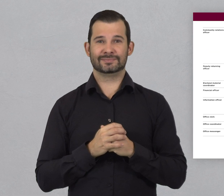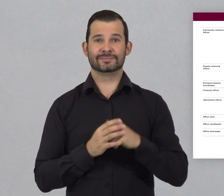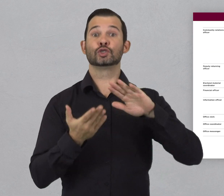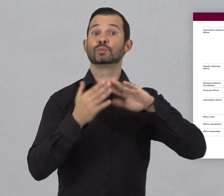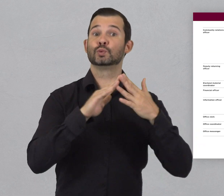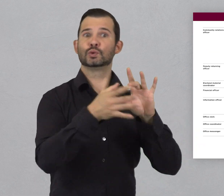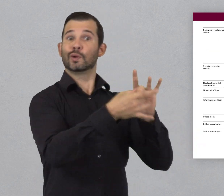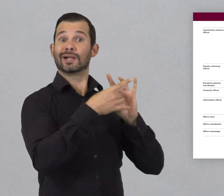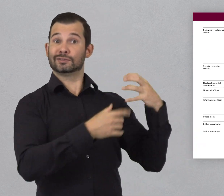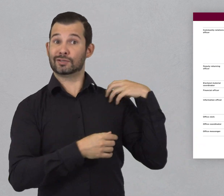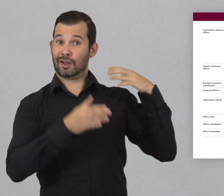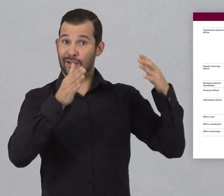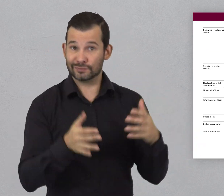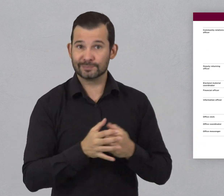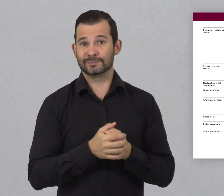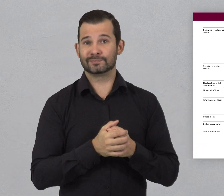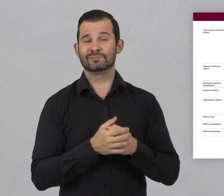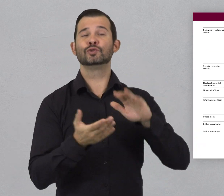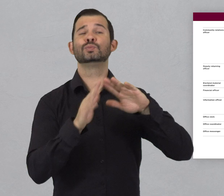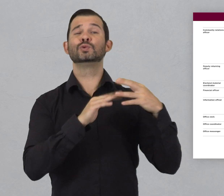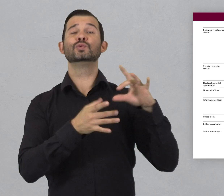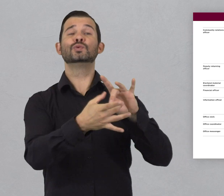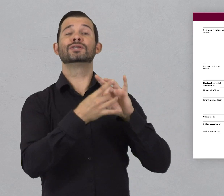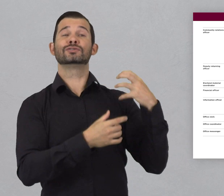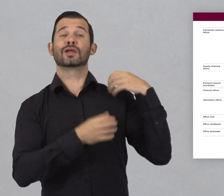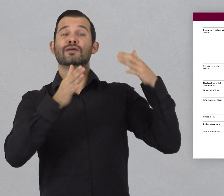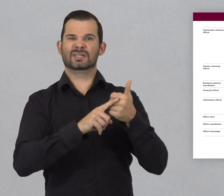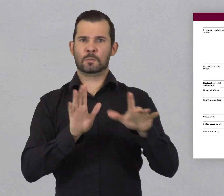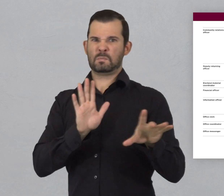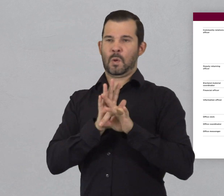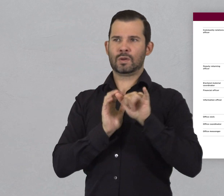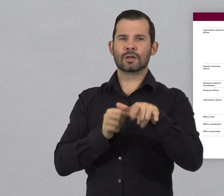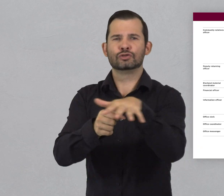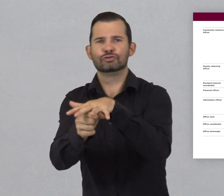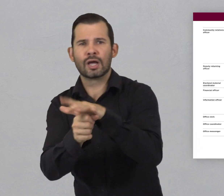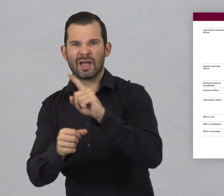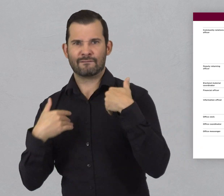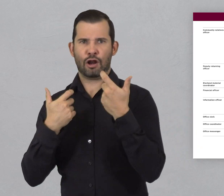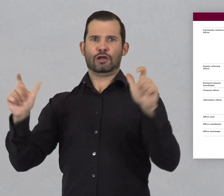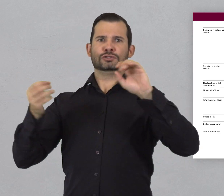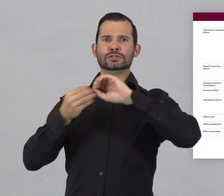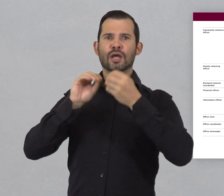Community relations officer: Community relations officers are appointed in ridings that have